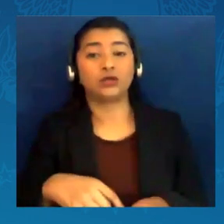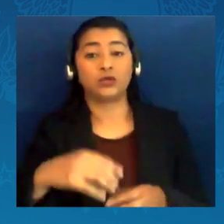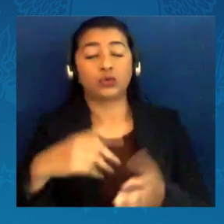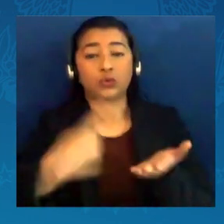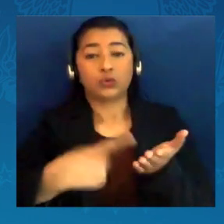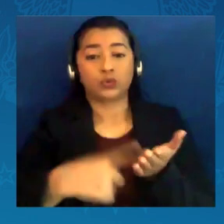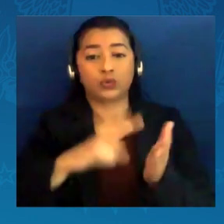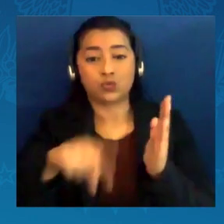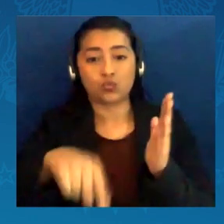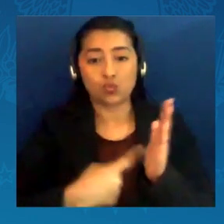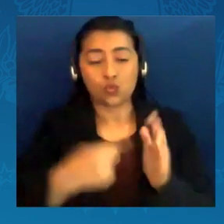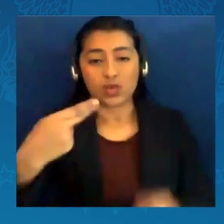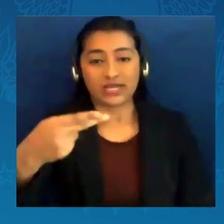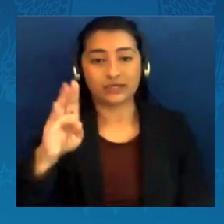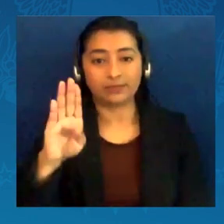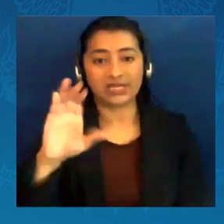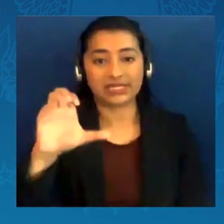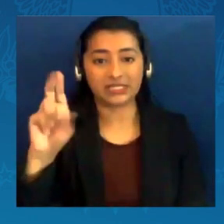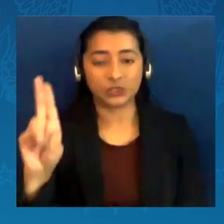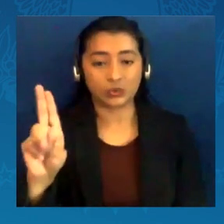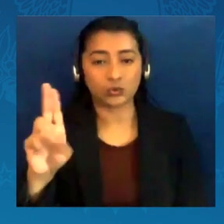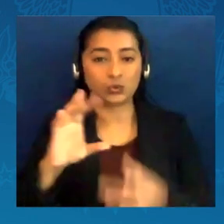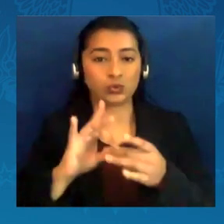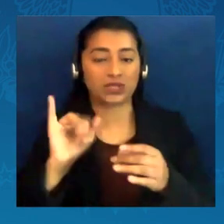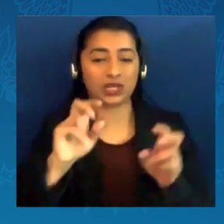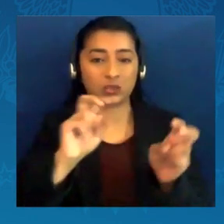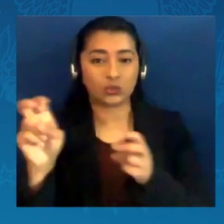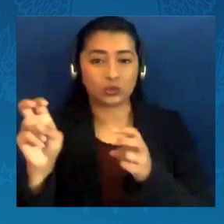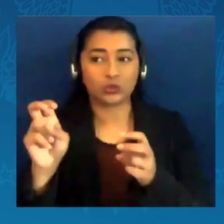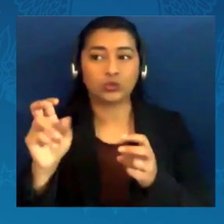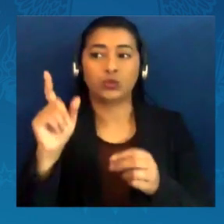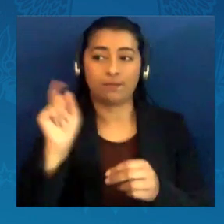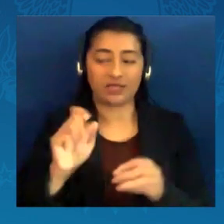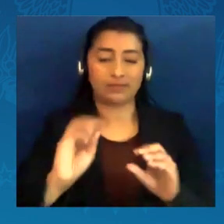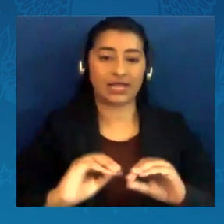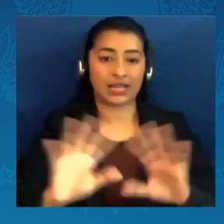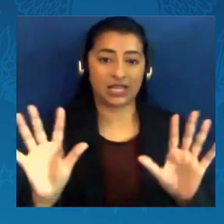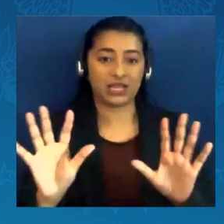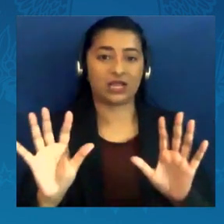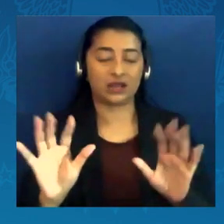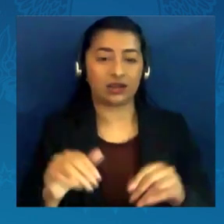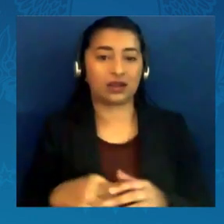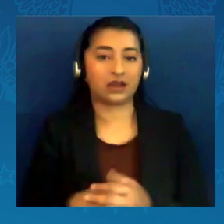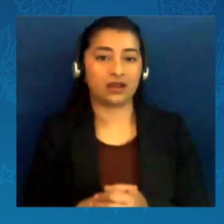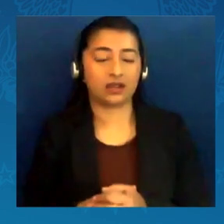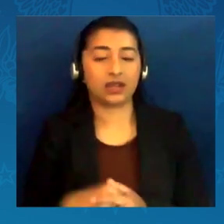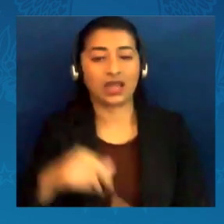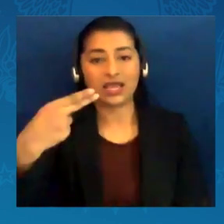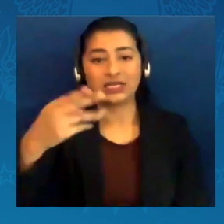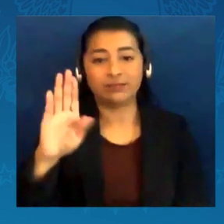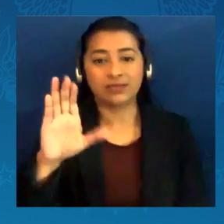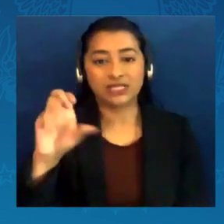let's be very clear that HBCUs are not only competing; HBCUs are leading.